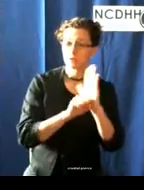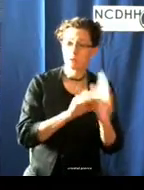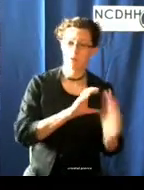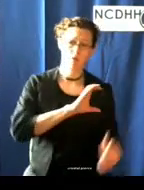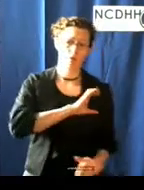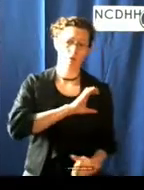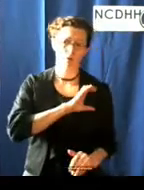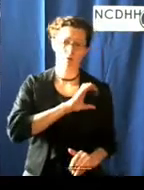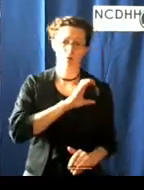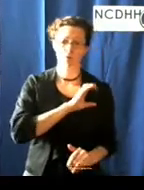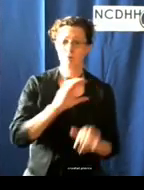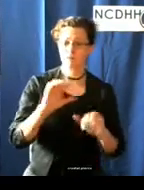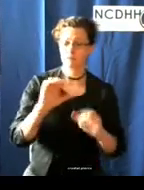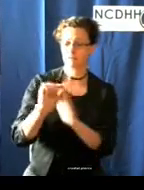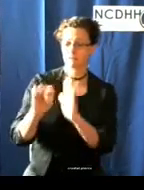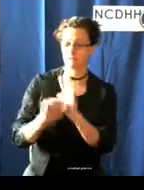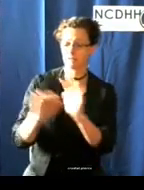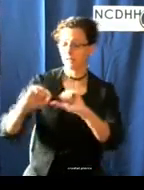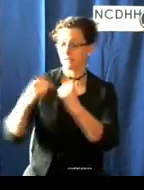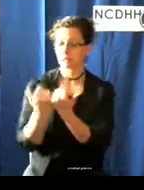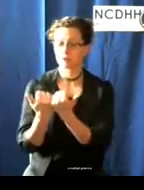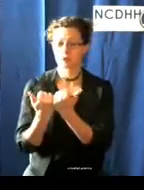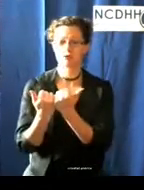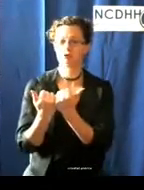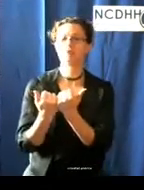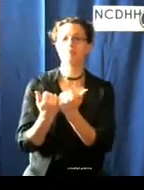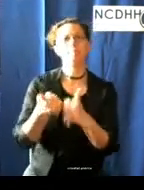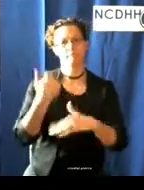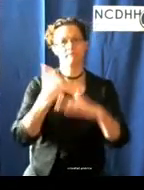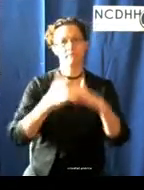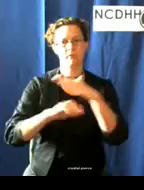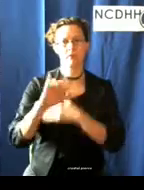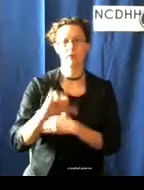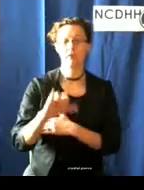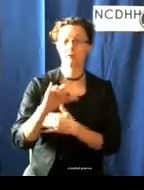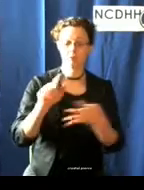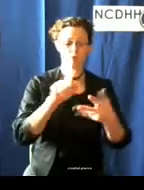THOSE ARE THE THREE FEDERAL LAWS THAT WE DEAL WITH